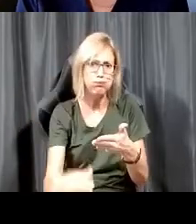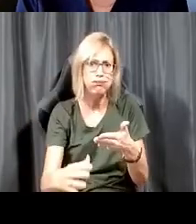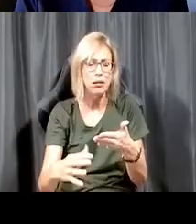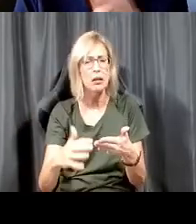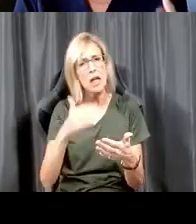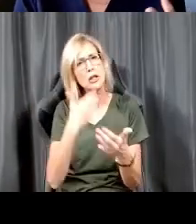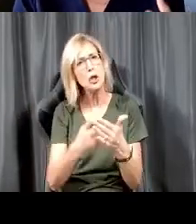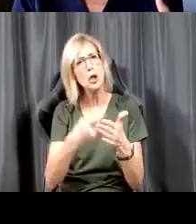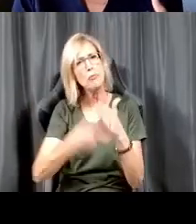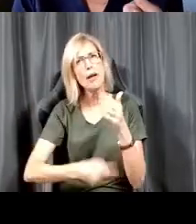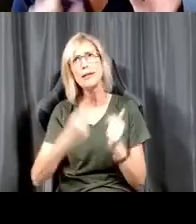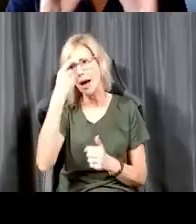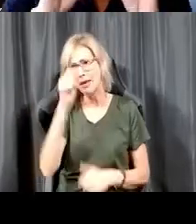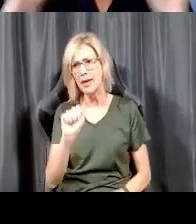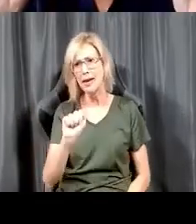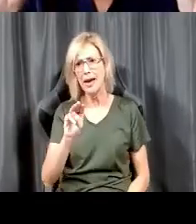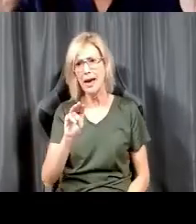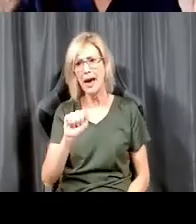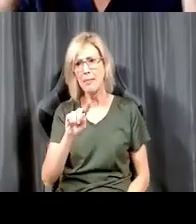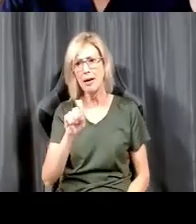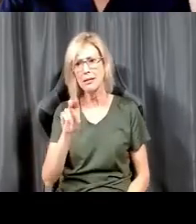I think on Amazon, put in the word Chewelry